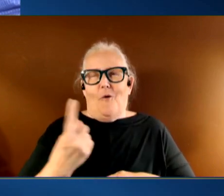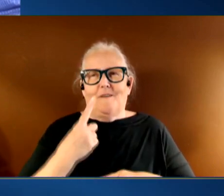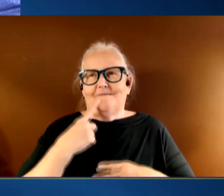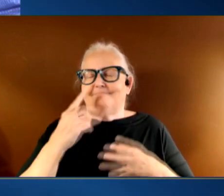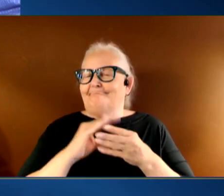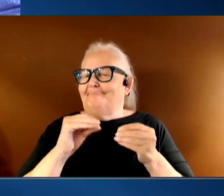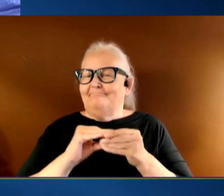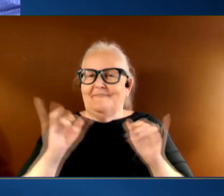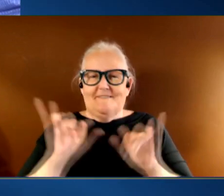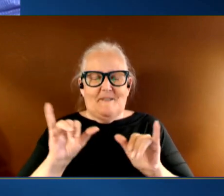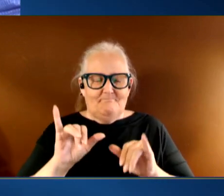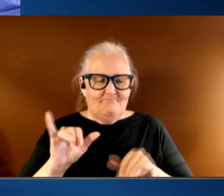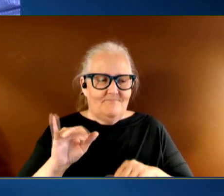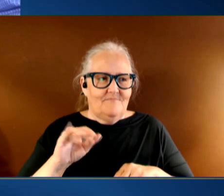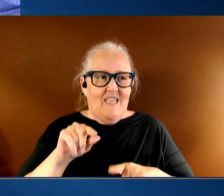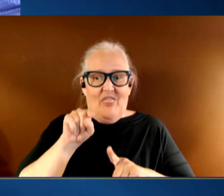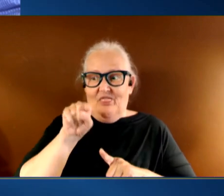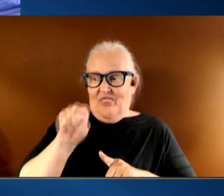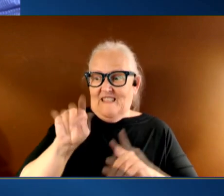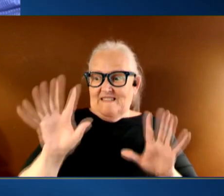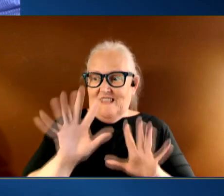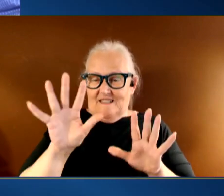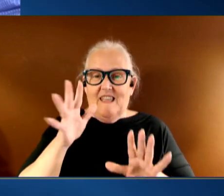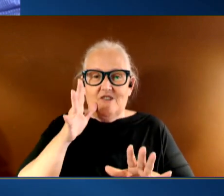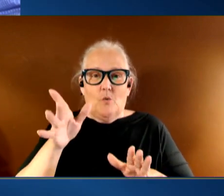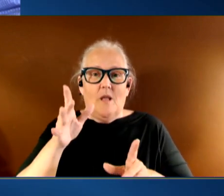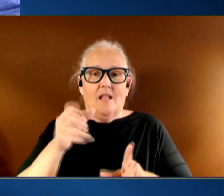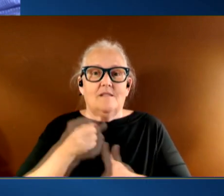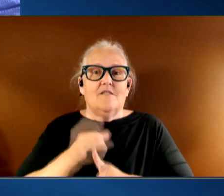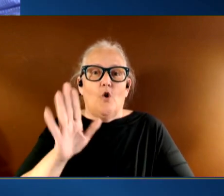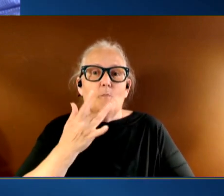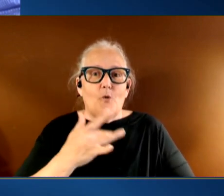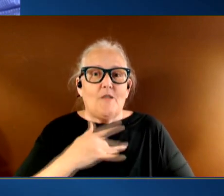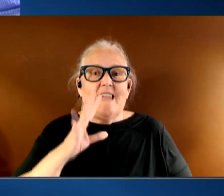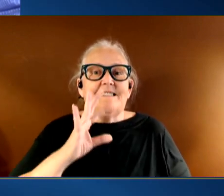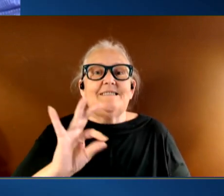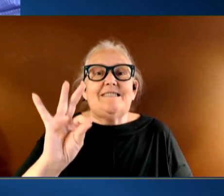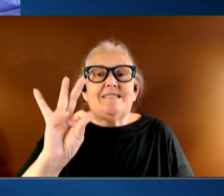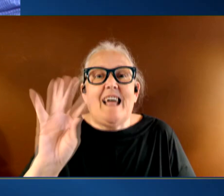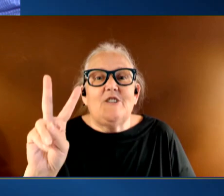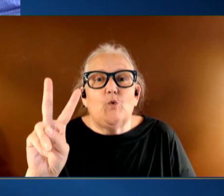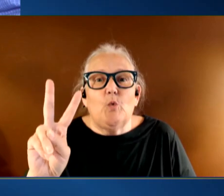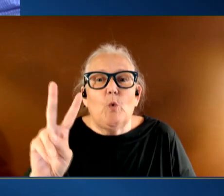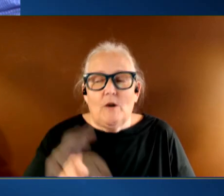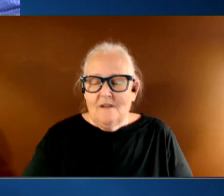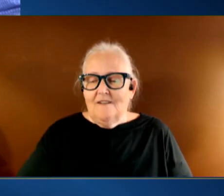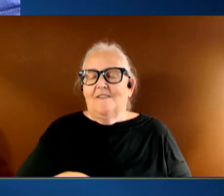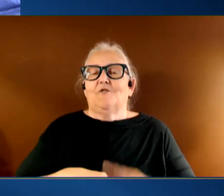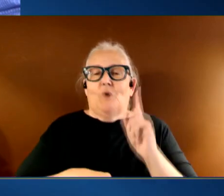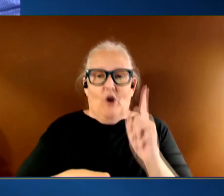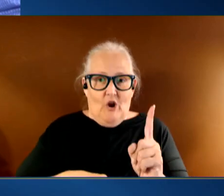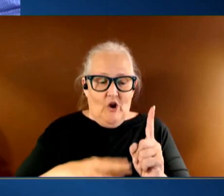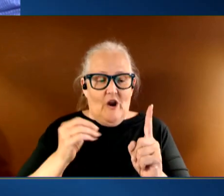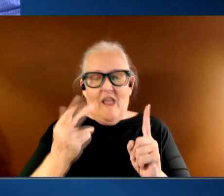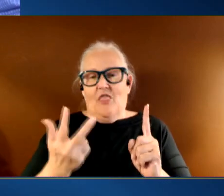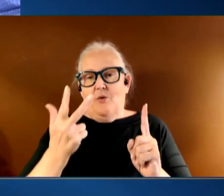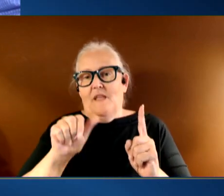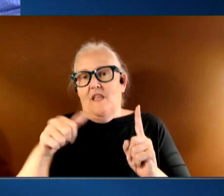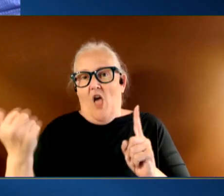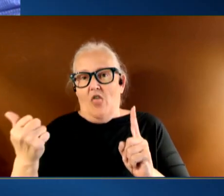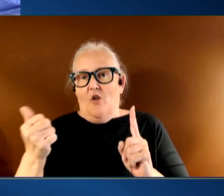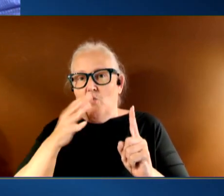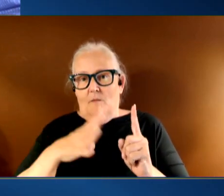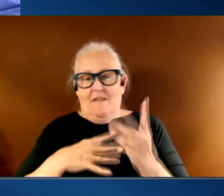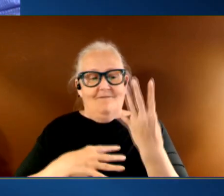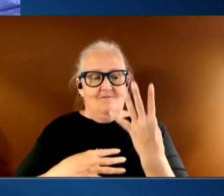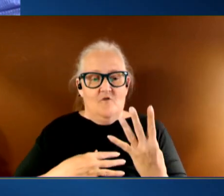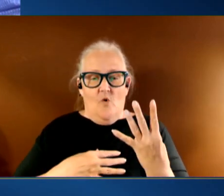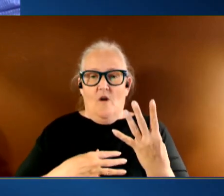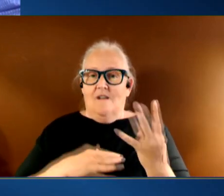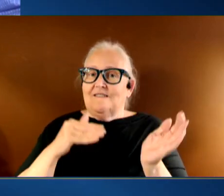she will be 92 years old. She and three other women, four doctors, started this organization.